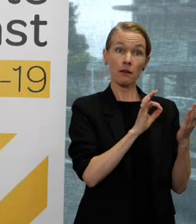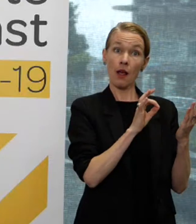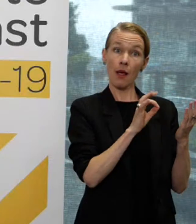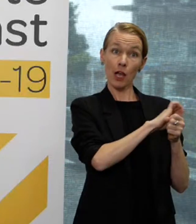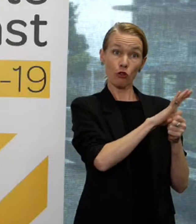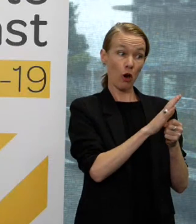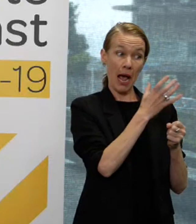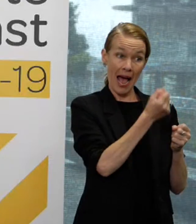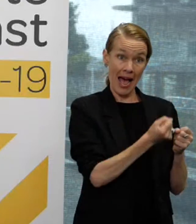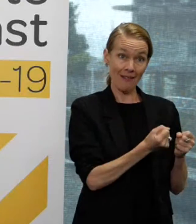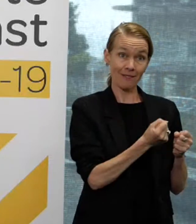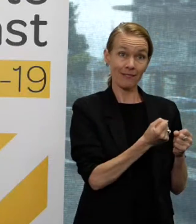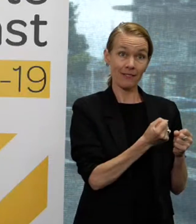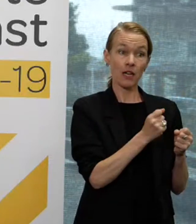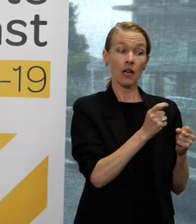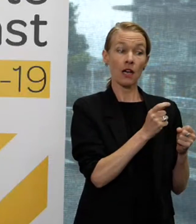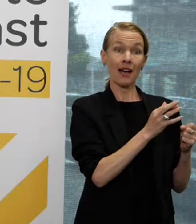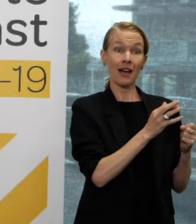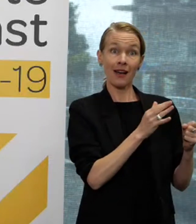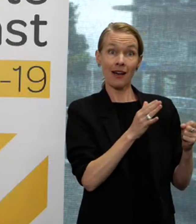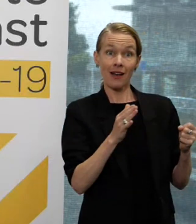On Friday, the 16th of ..